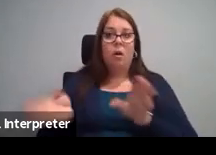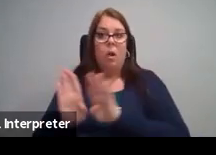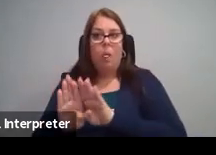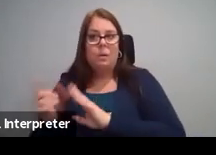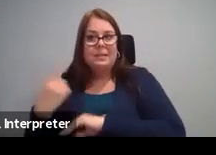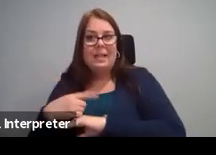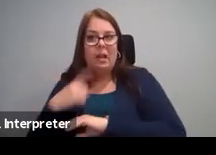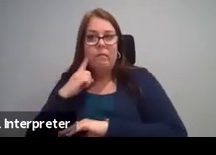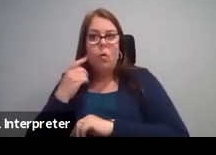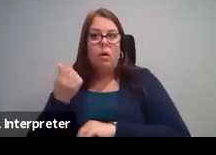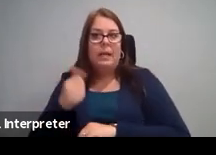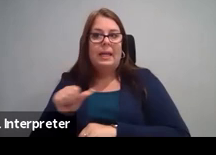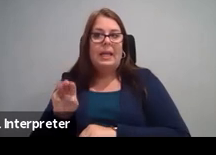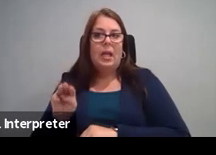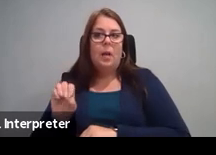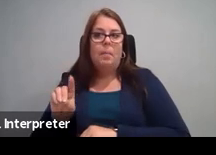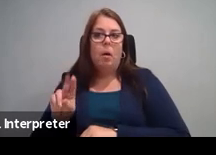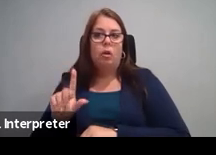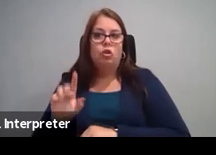Cathy Reznicek: If we come in and we look at the overview